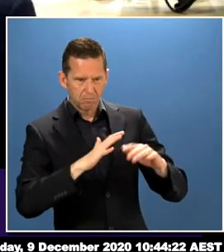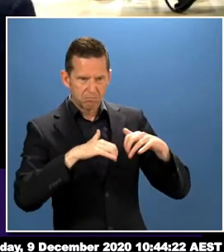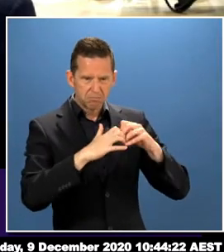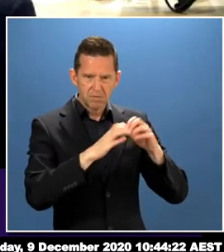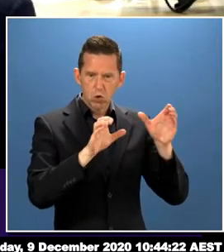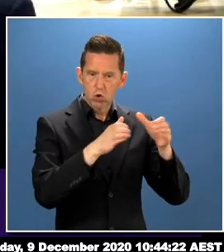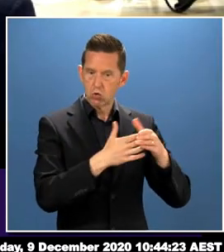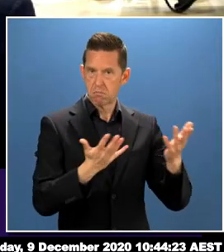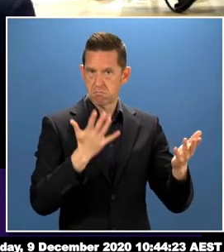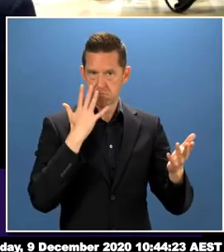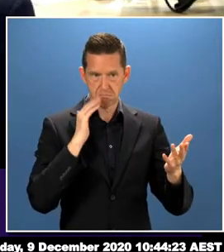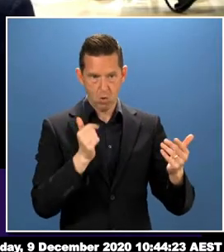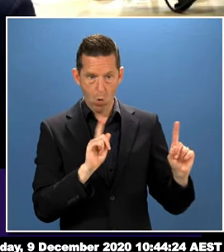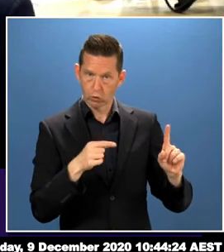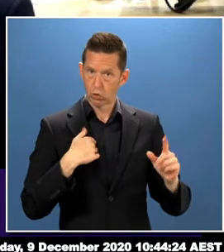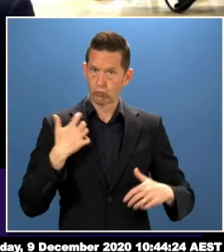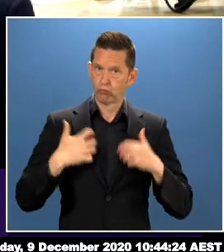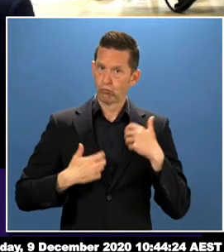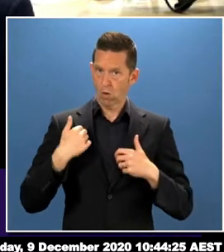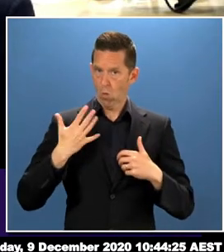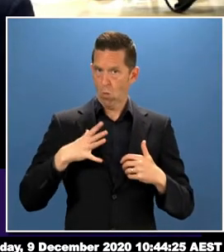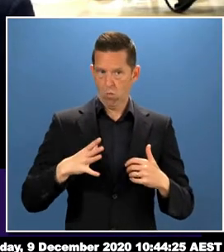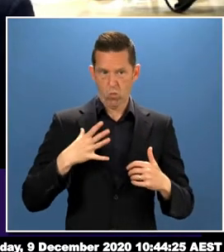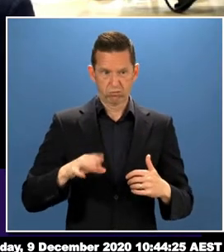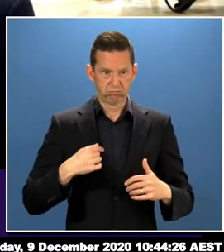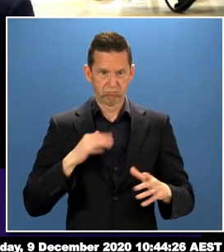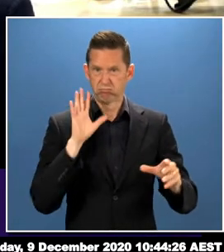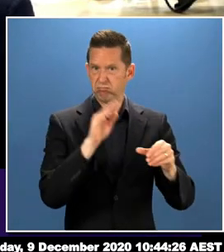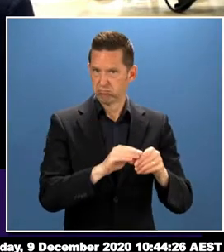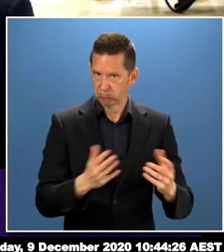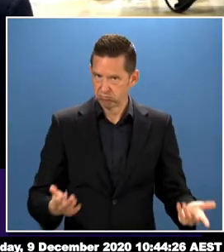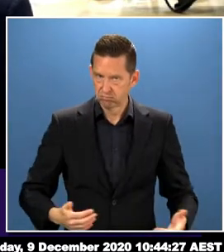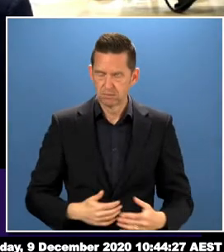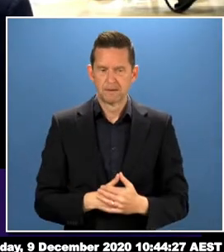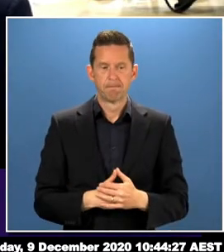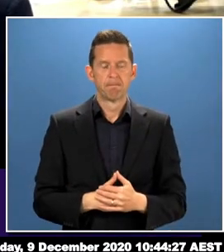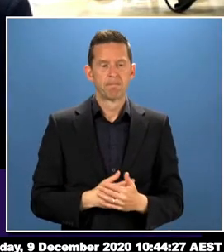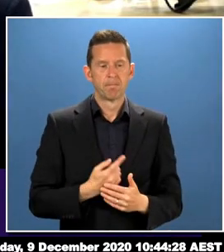this, like, I'm very keen to be involved in whatever capacity I can. I mentioned it to my boss as well.